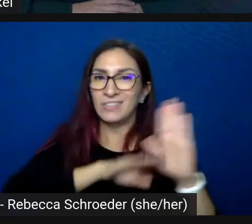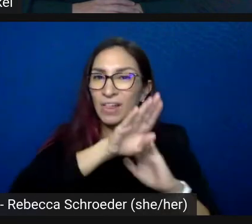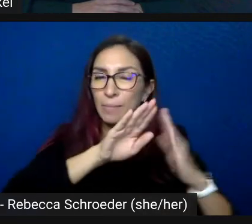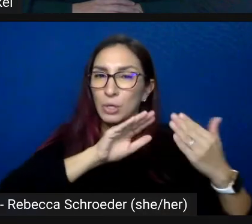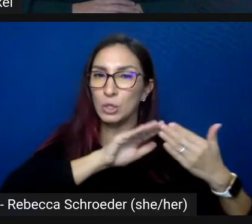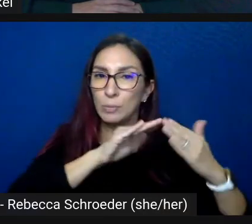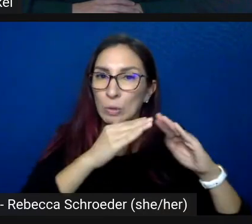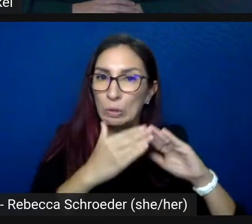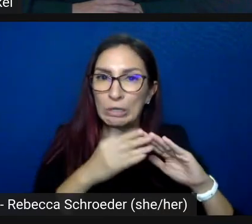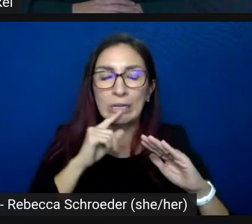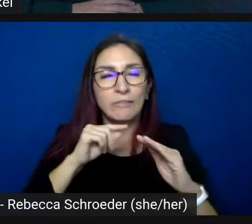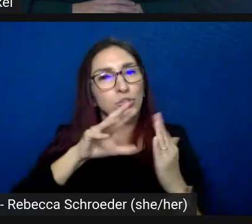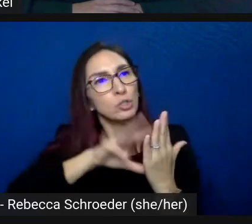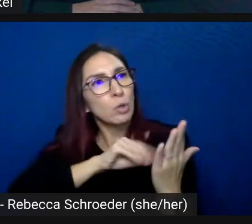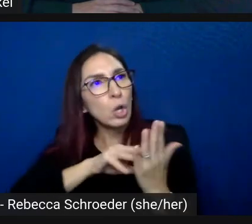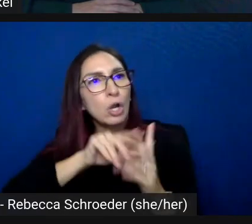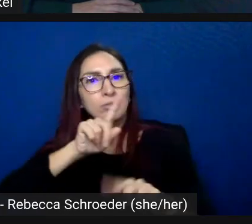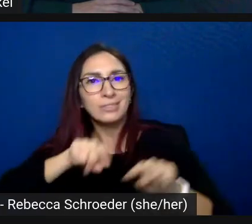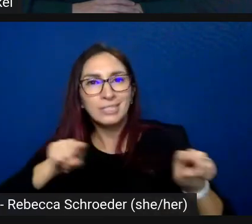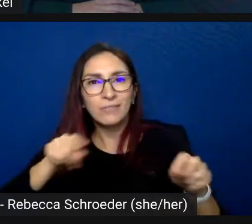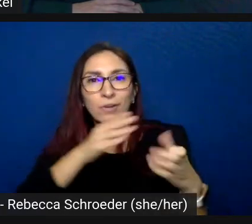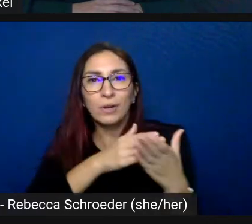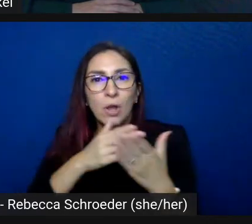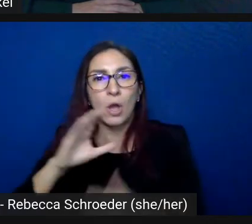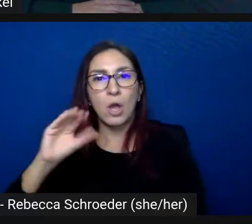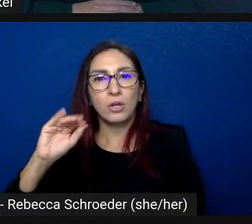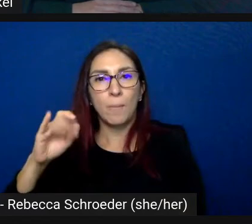and things like that that other languages have been doing for a while.